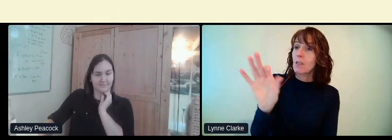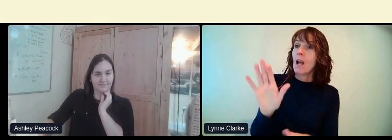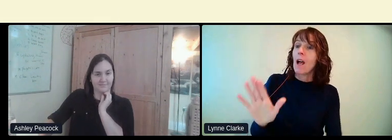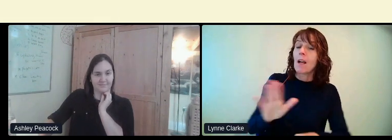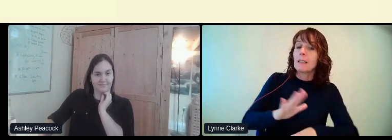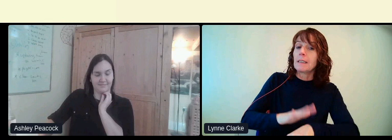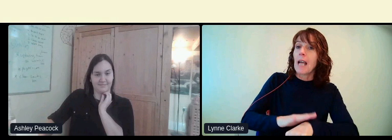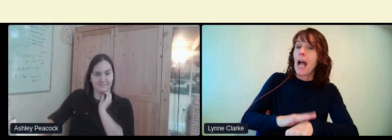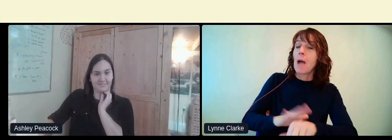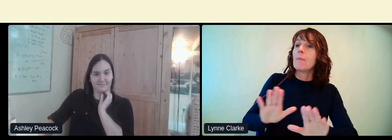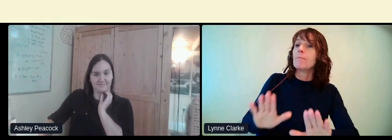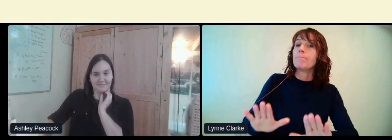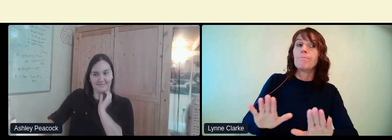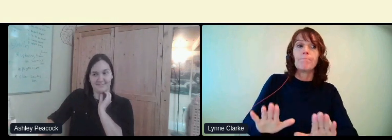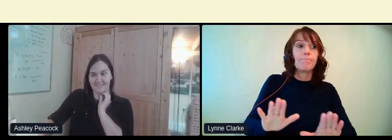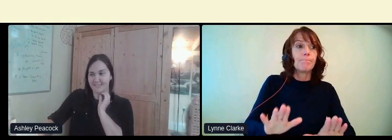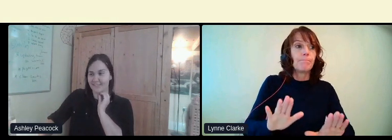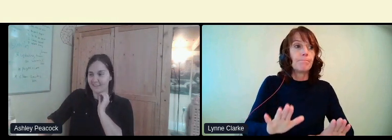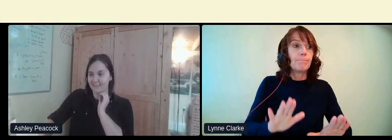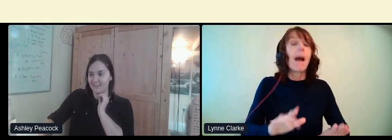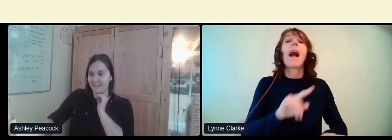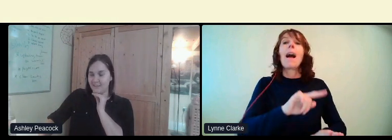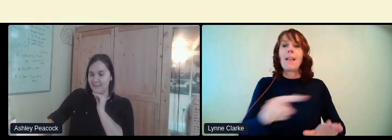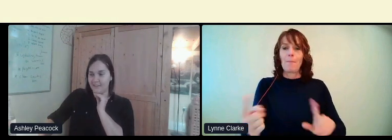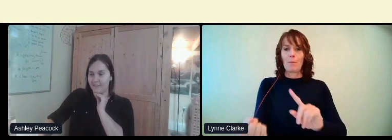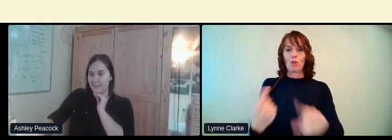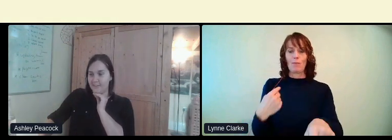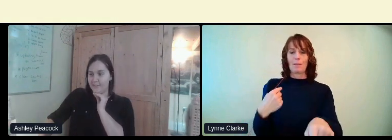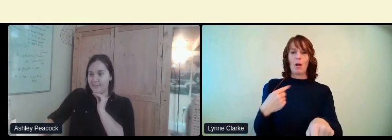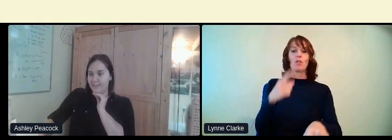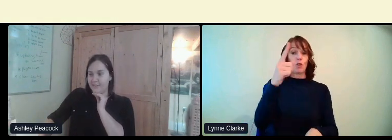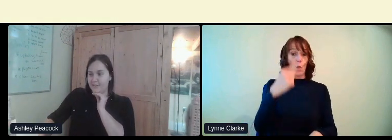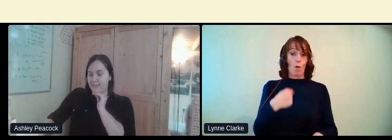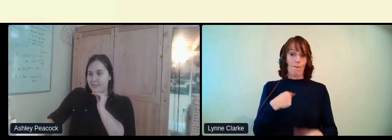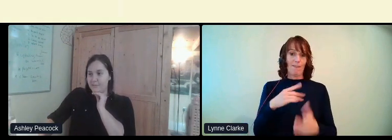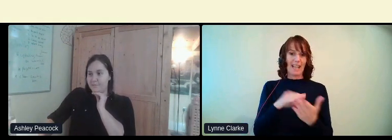pub with some friends and we'd finished our meal and I went up to the bar to ask for the